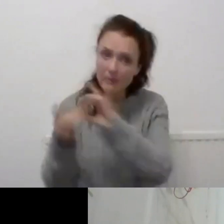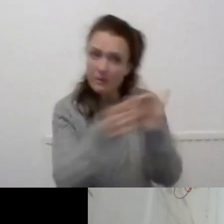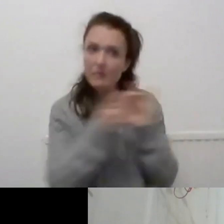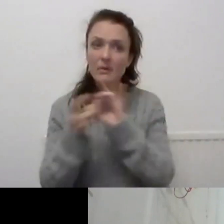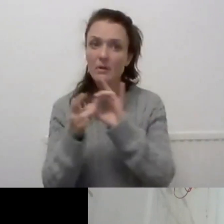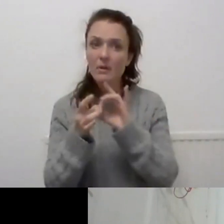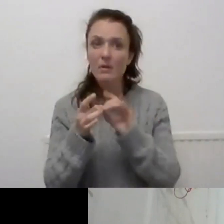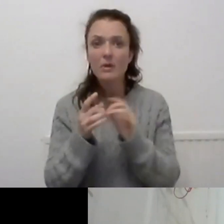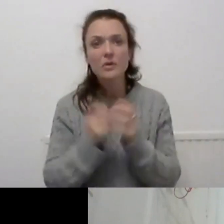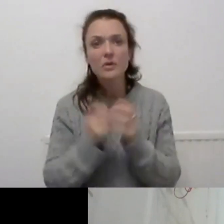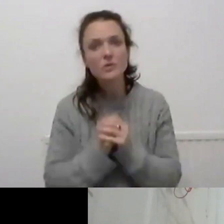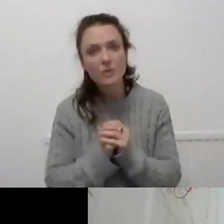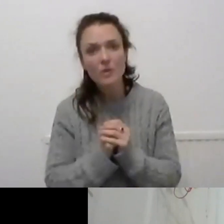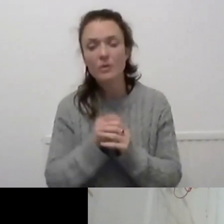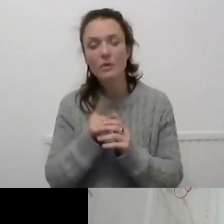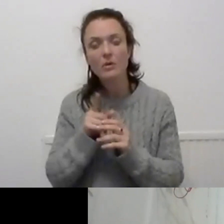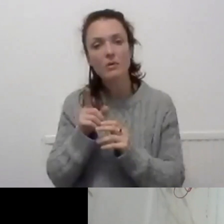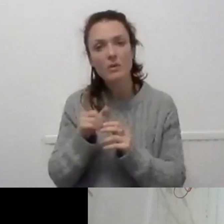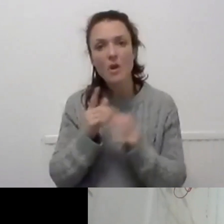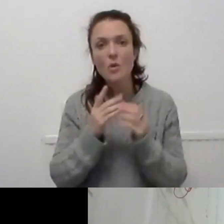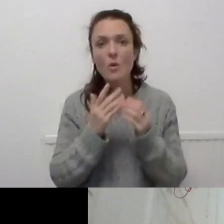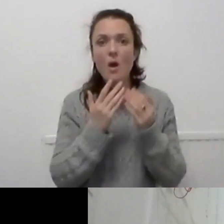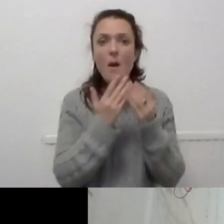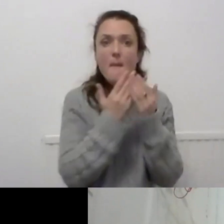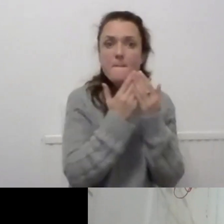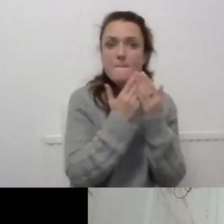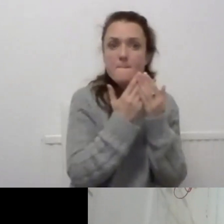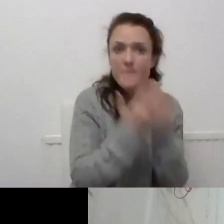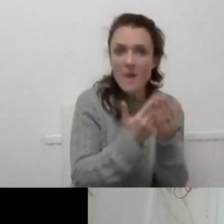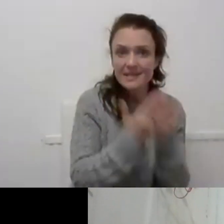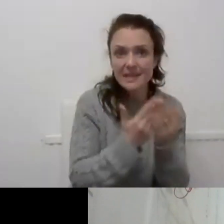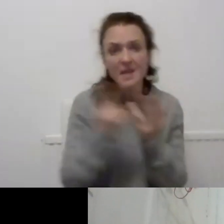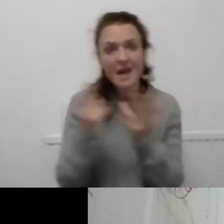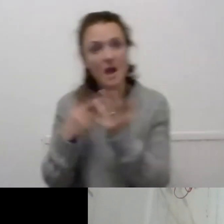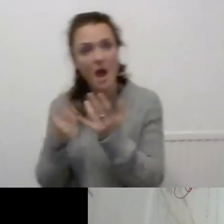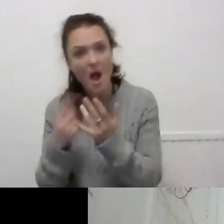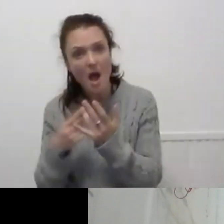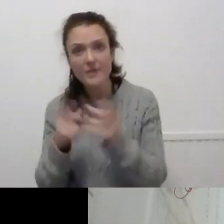other people won't be able to take that soon? So is it got jealousy or anything in that?